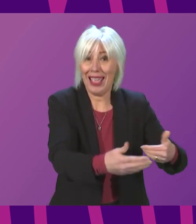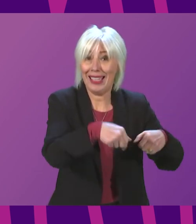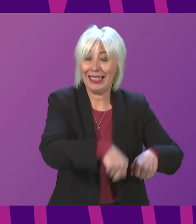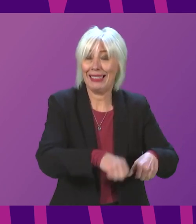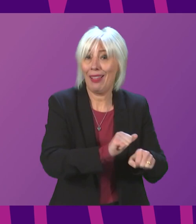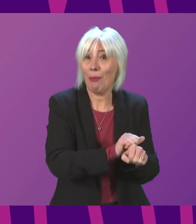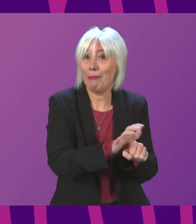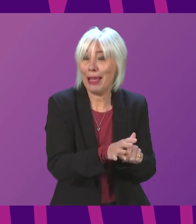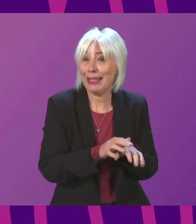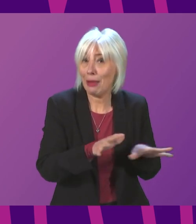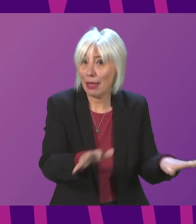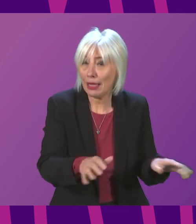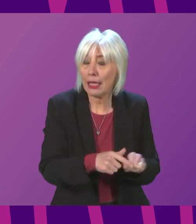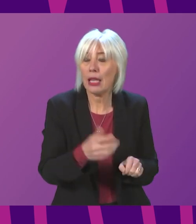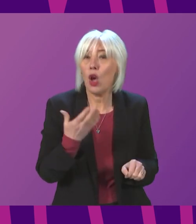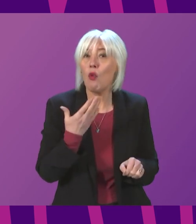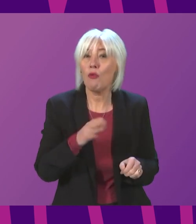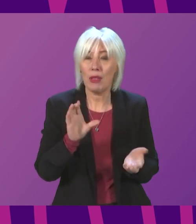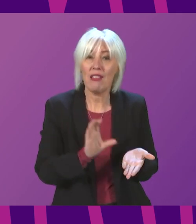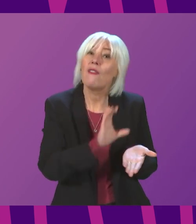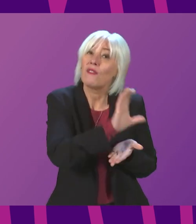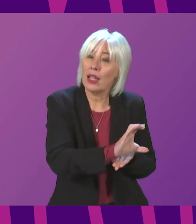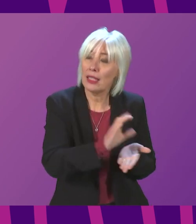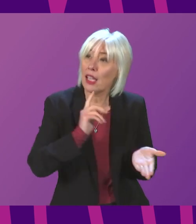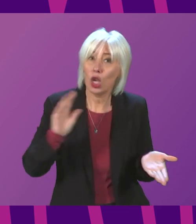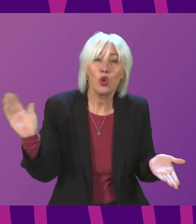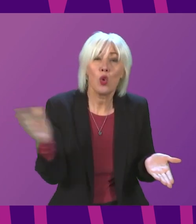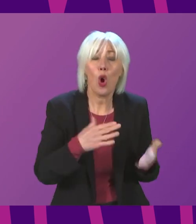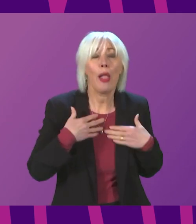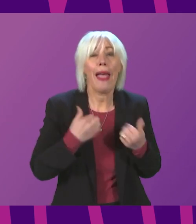We have already allocated significant funding to all health and social care partnerships